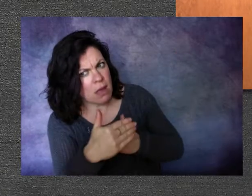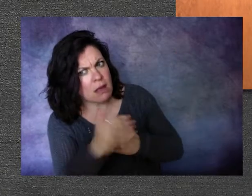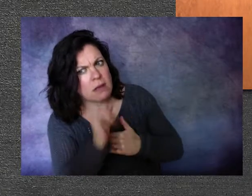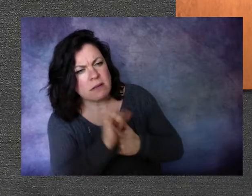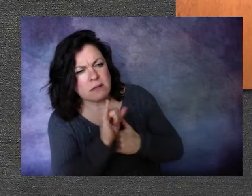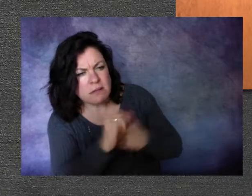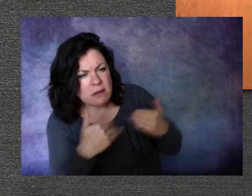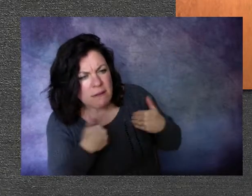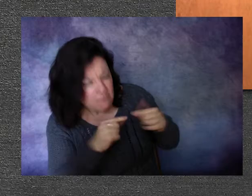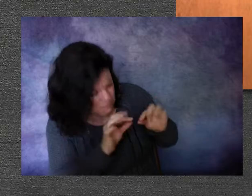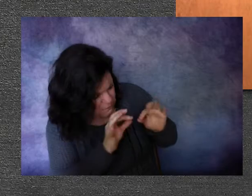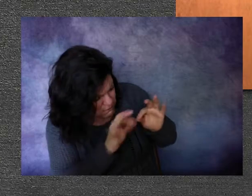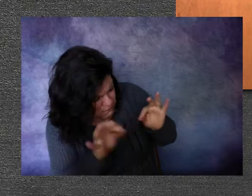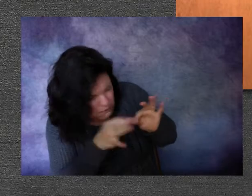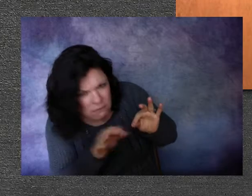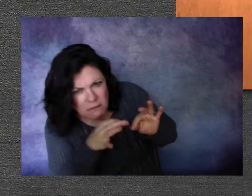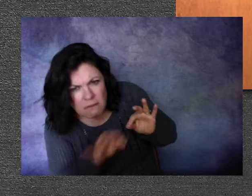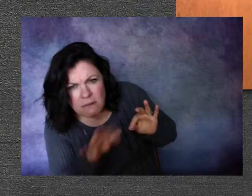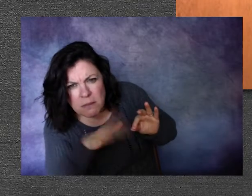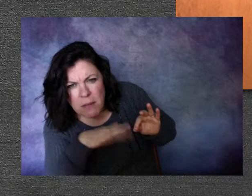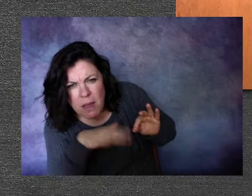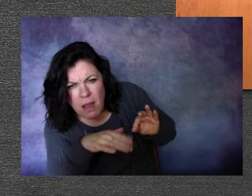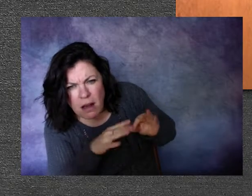The box has some letters on it down here.